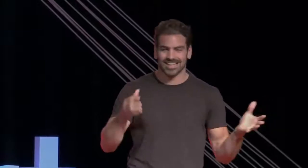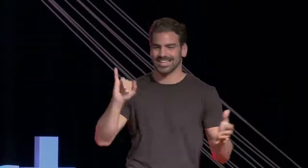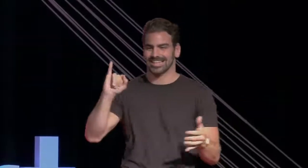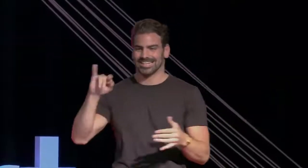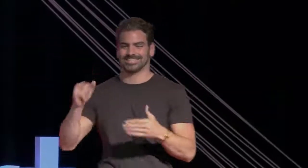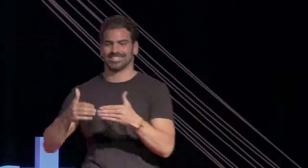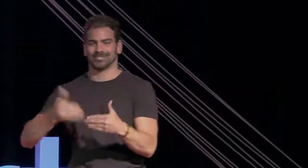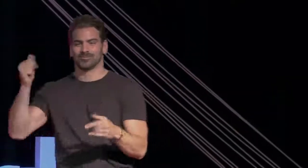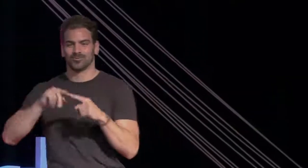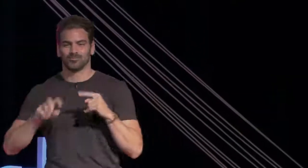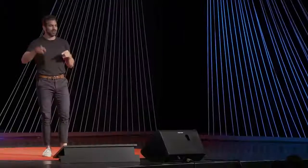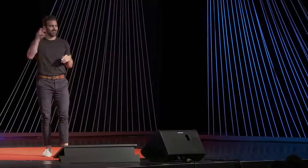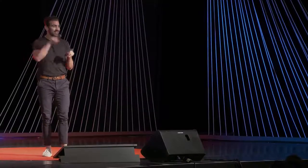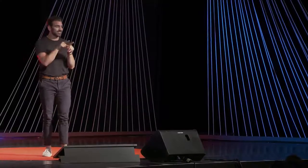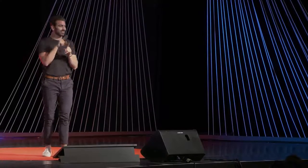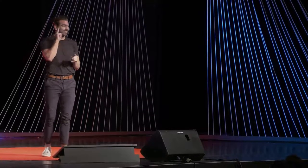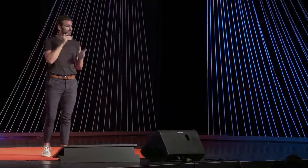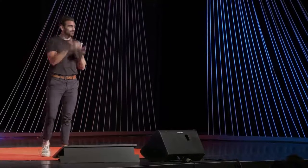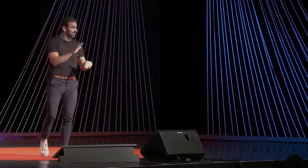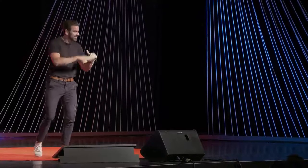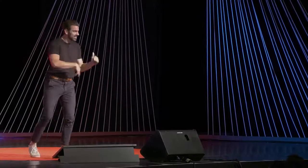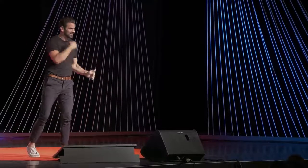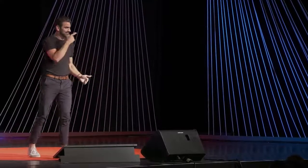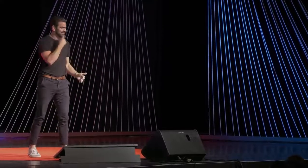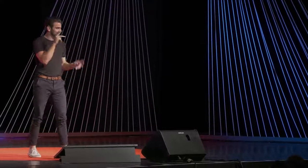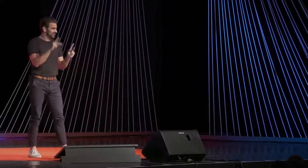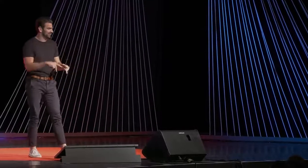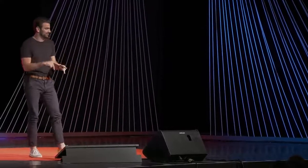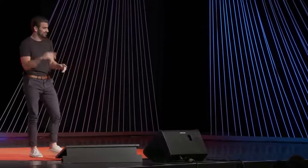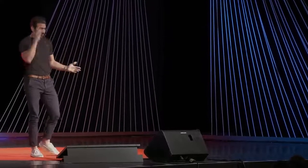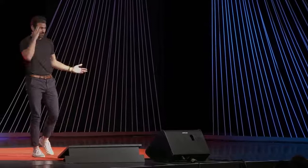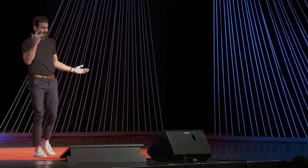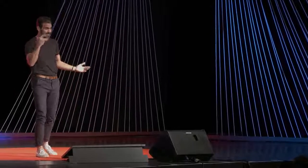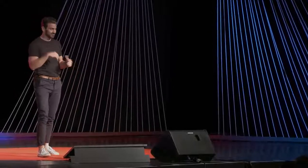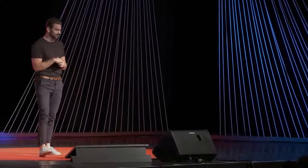and let me tell you traveling as a deaf person i think is actually much easier than traveling for